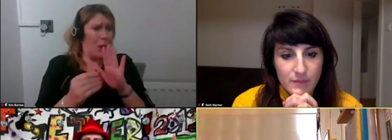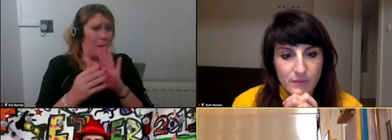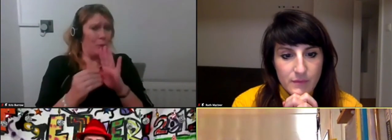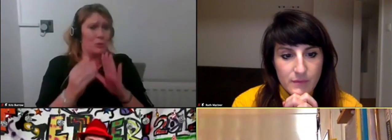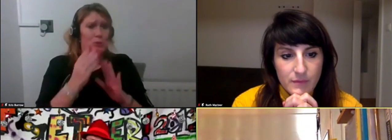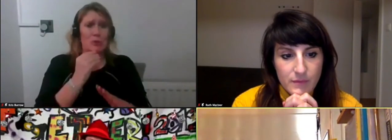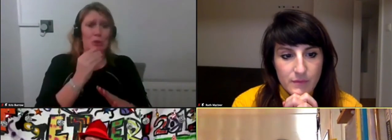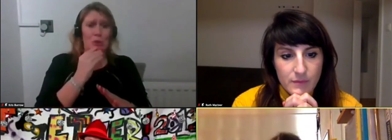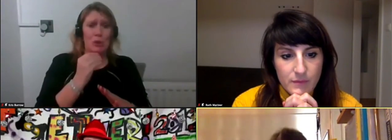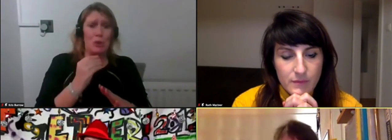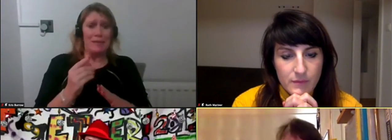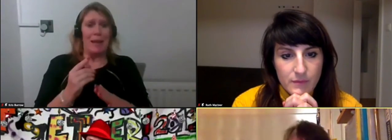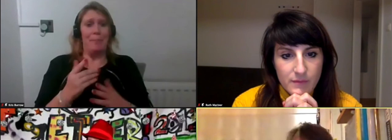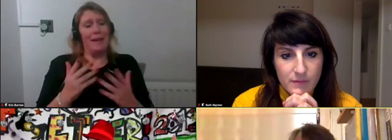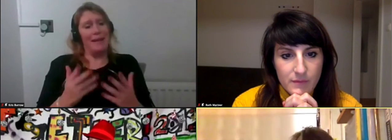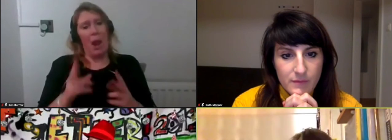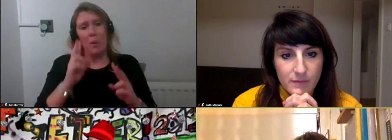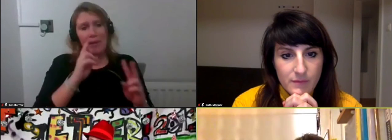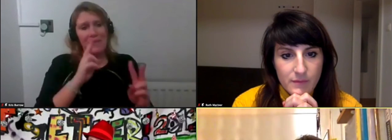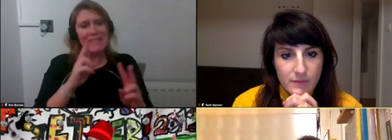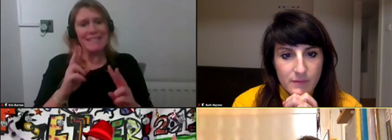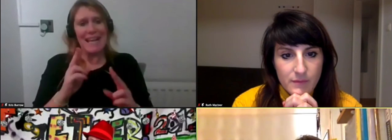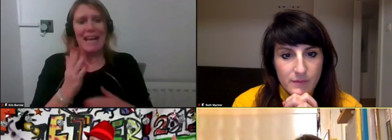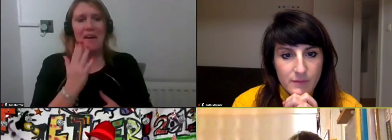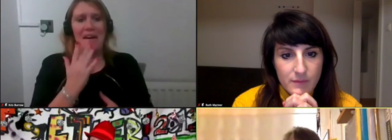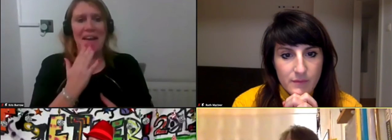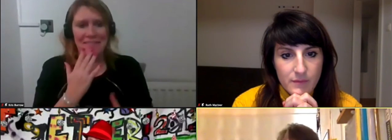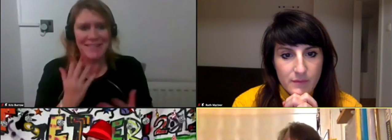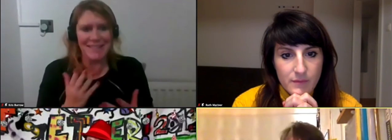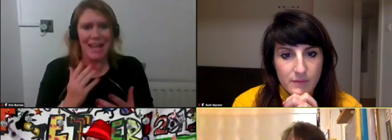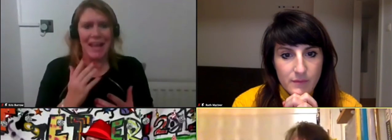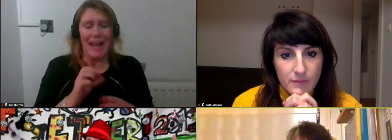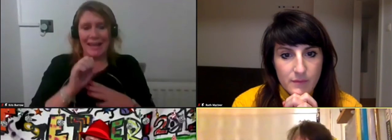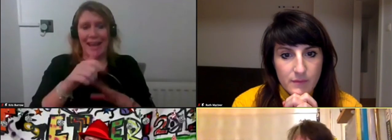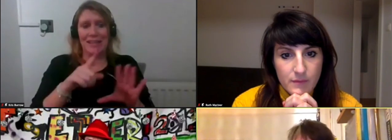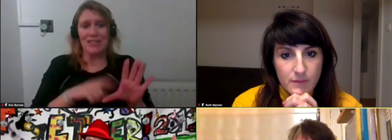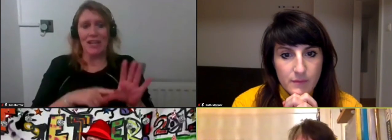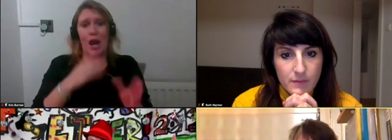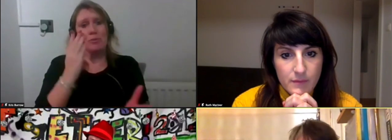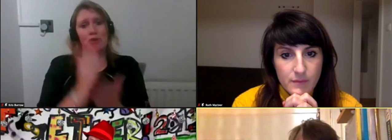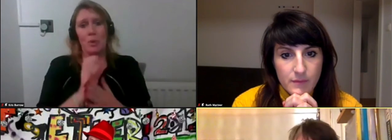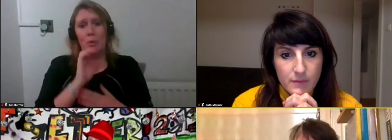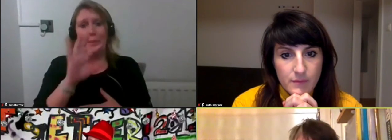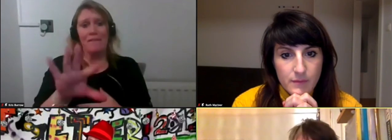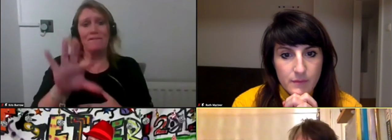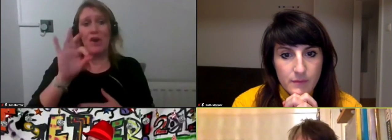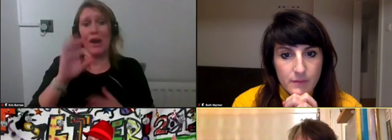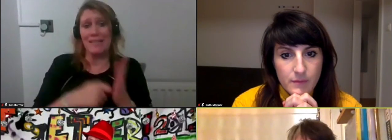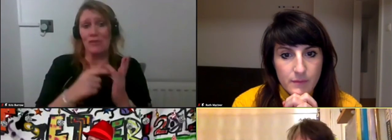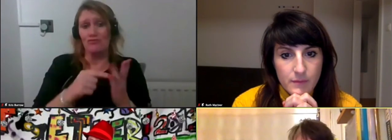the error of our ways, next year we will be inviting you to see if you have got time to give us a workshop and we'll be